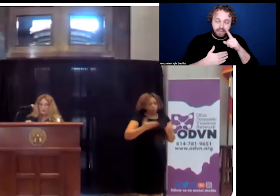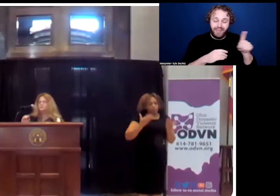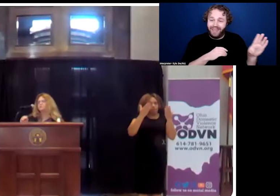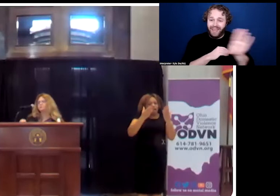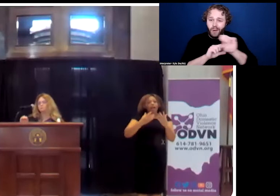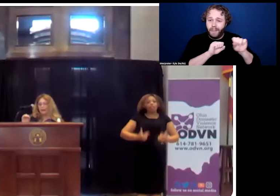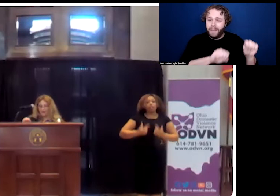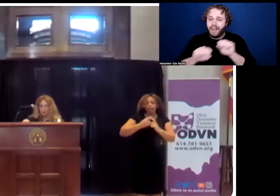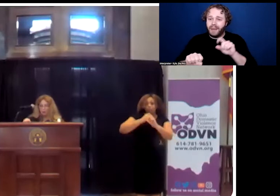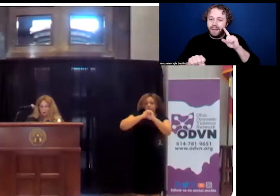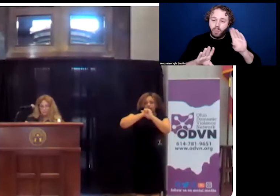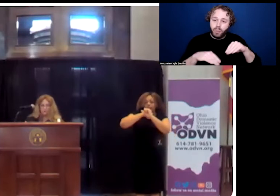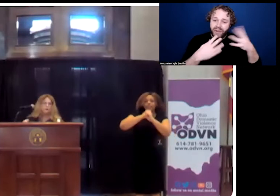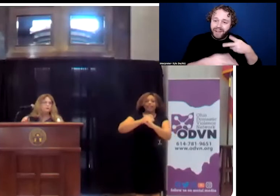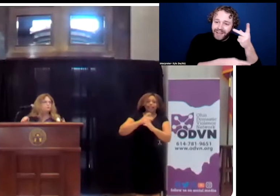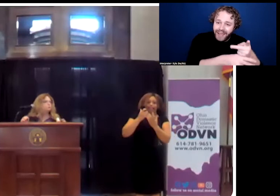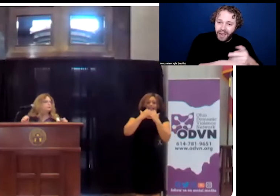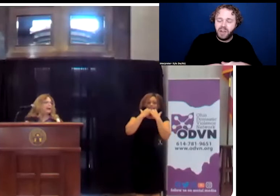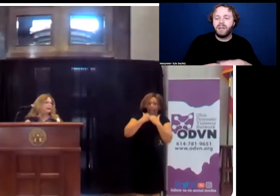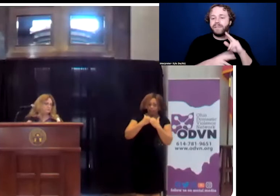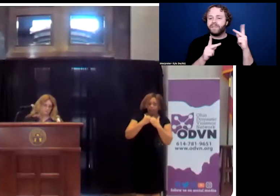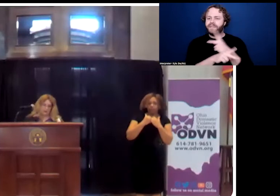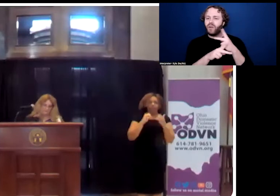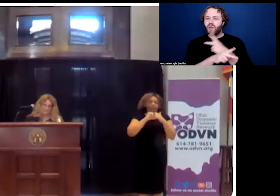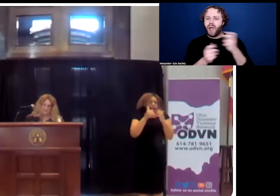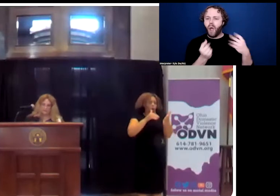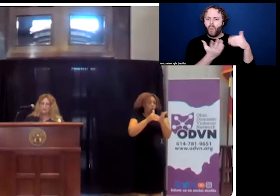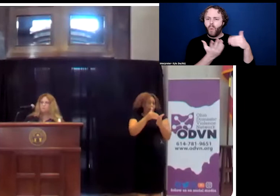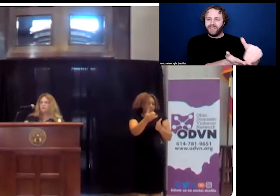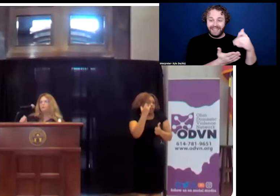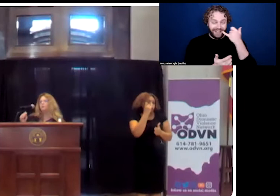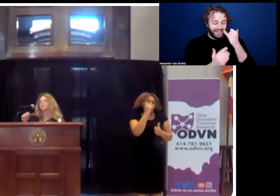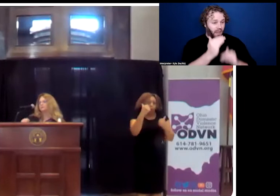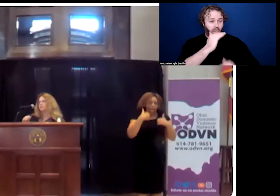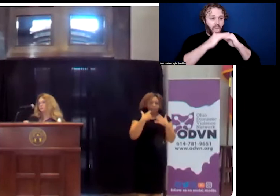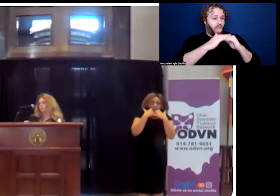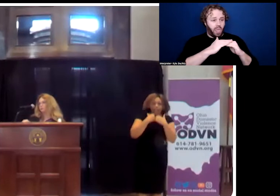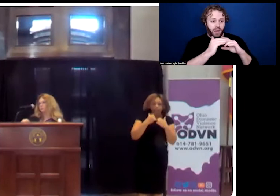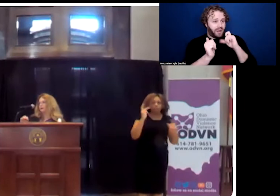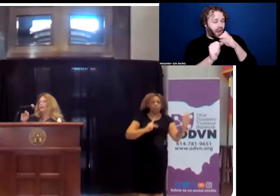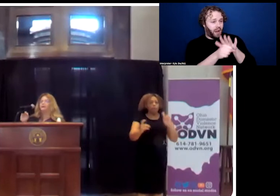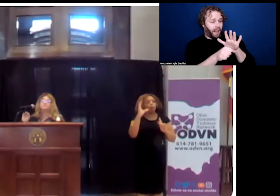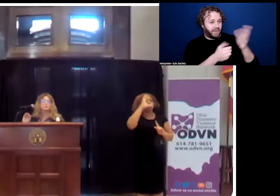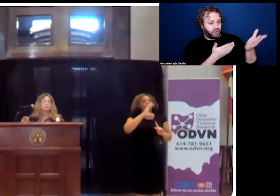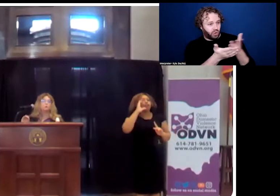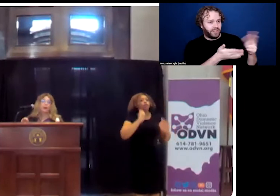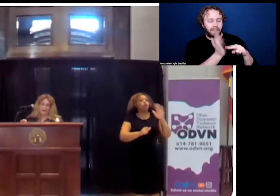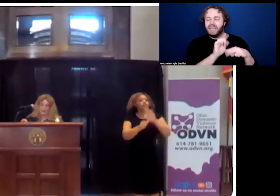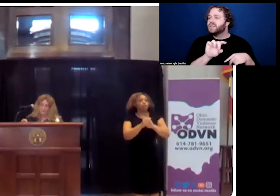and to determine how often, due to a lack of capacity, people who are seeking shelter end up turned away.